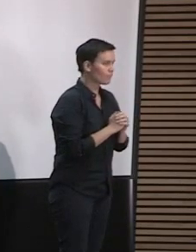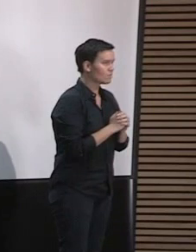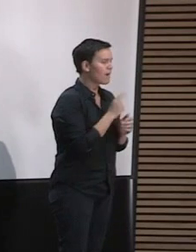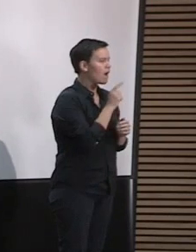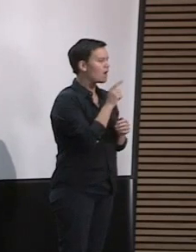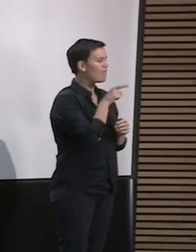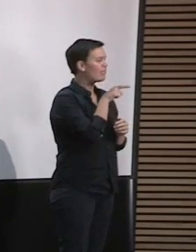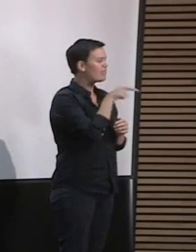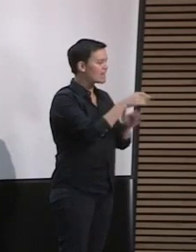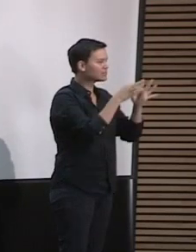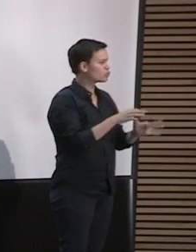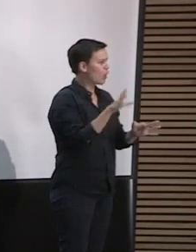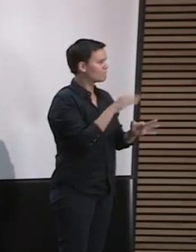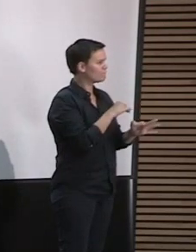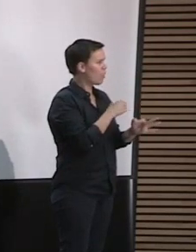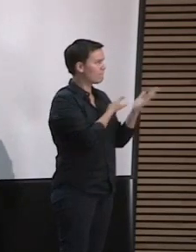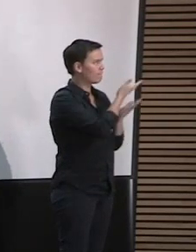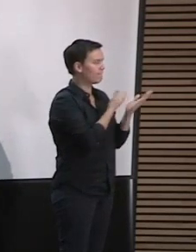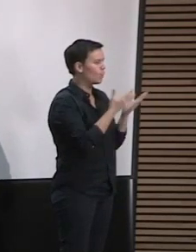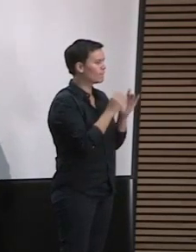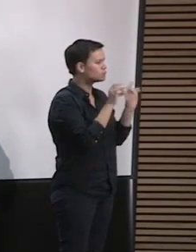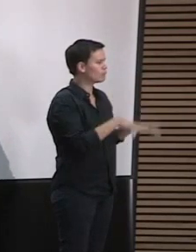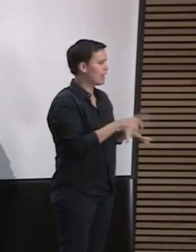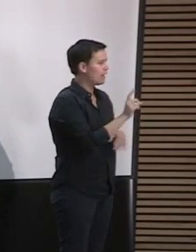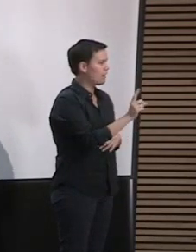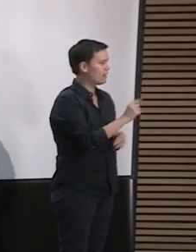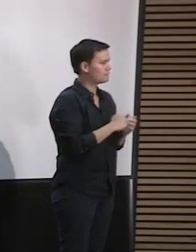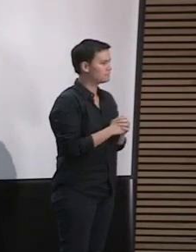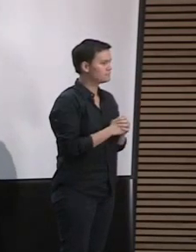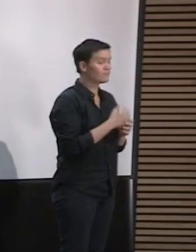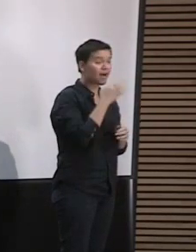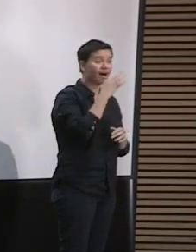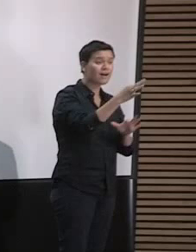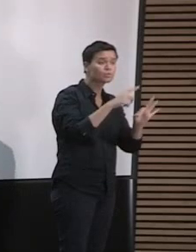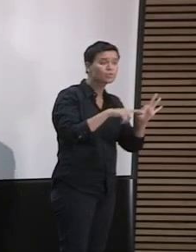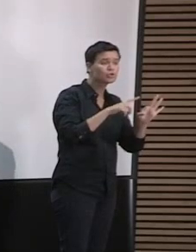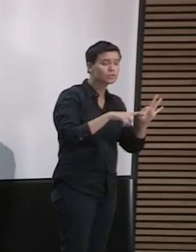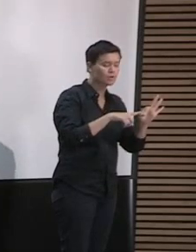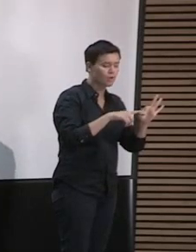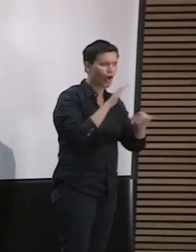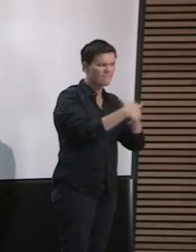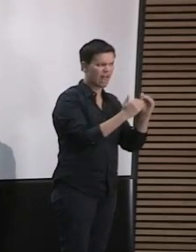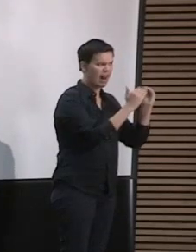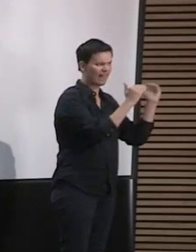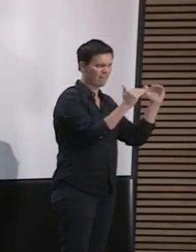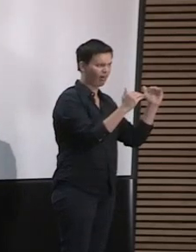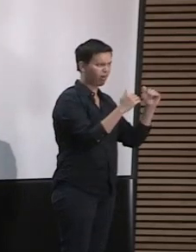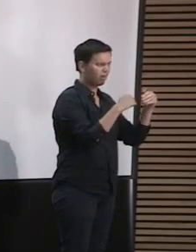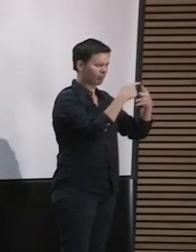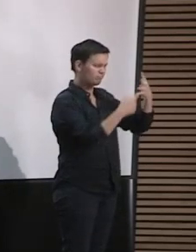improvements to protect against some of the issues that we've seen abroad. But it hasn't come as a result of the a specific conversation.